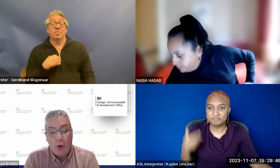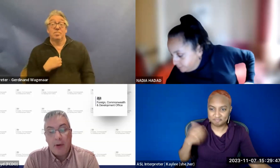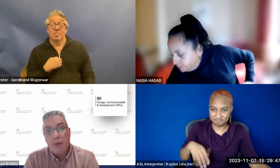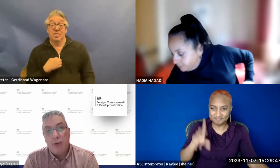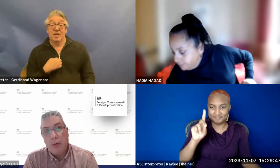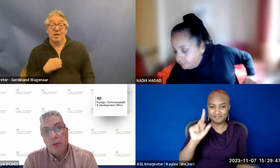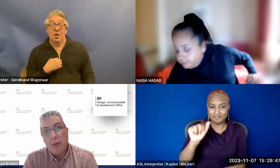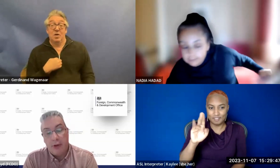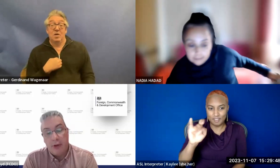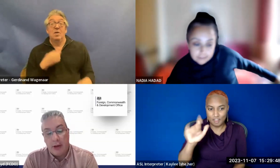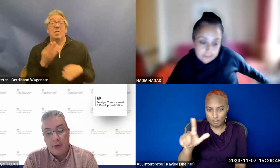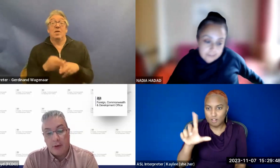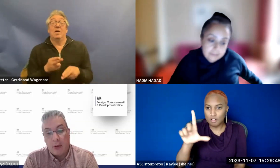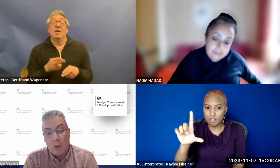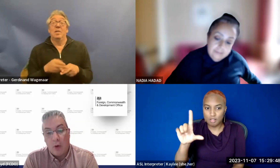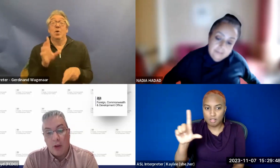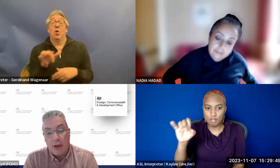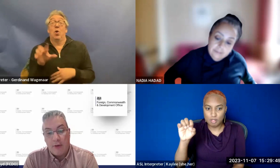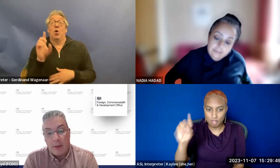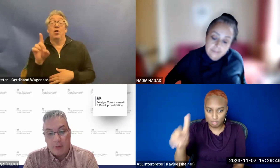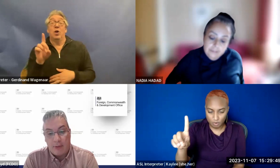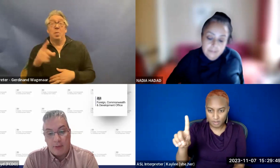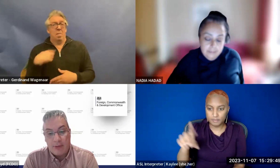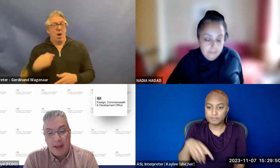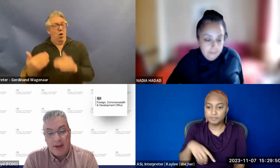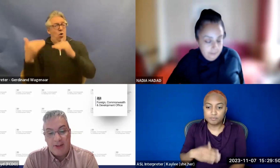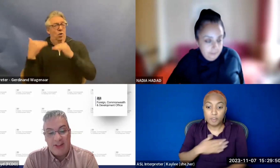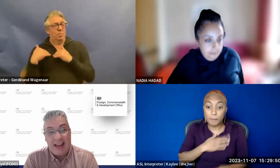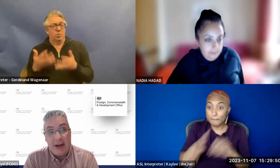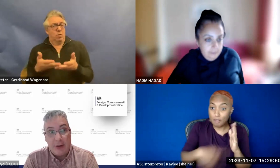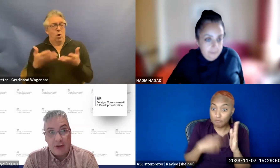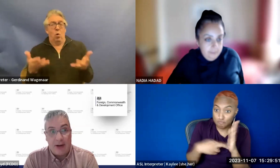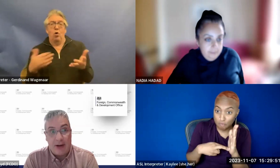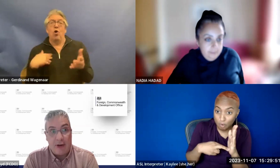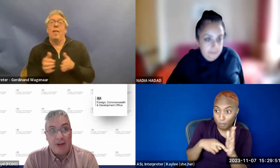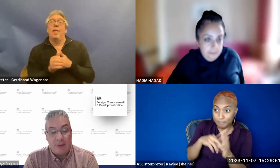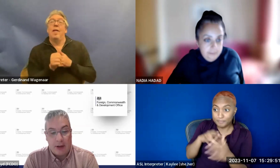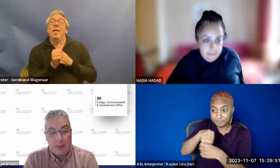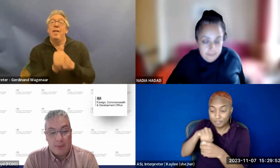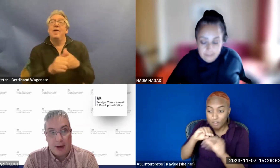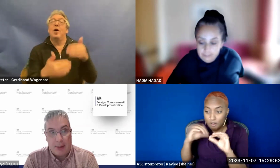One of my roles at the FCDO is leading disability-specific programs.